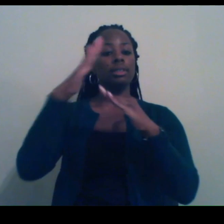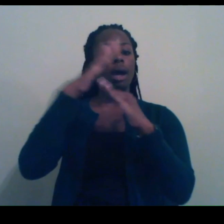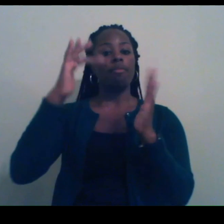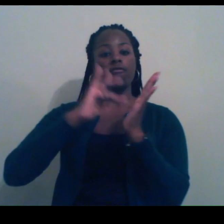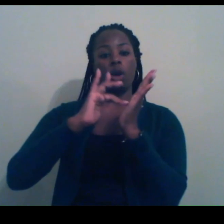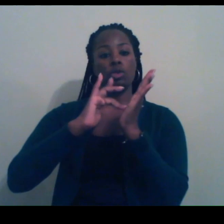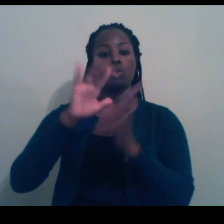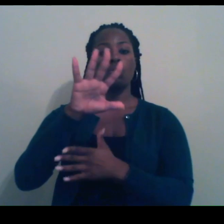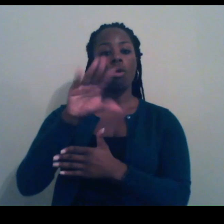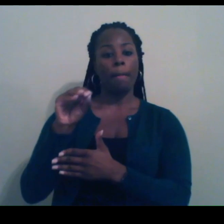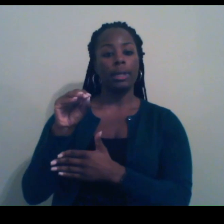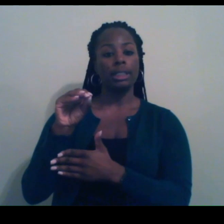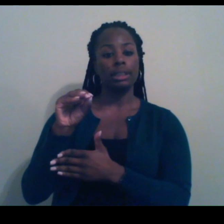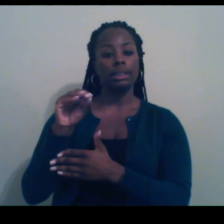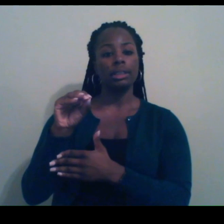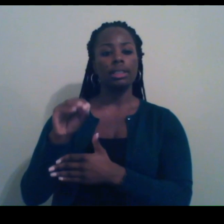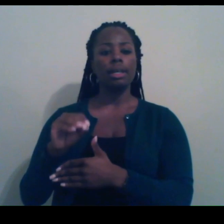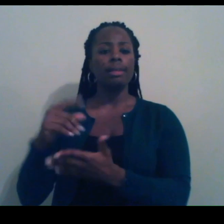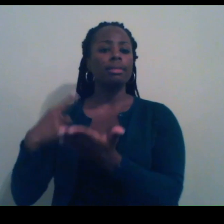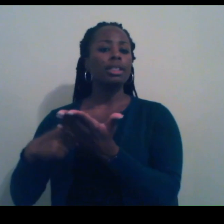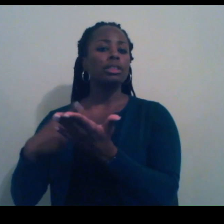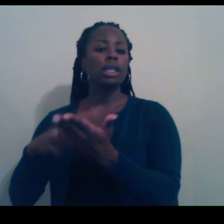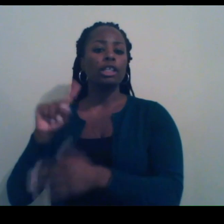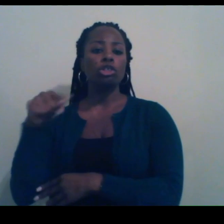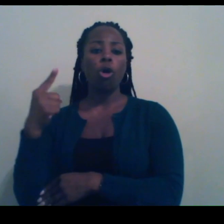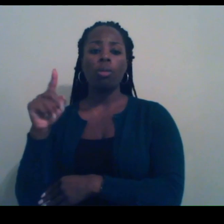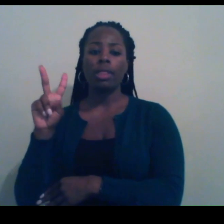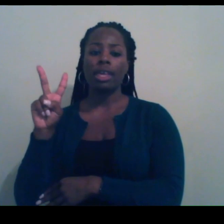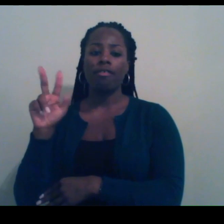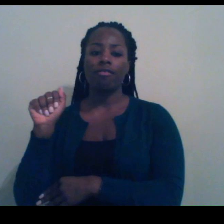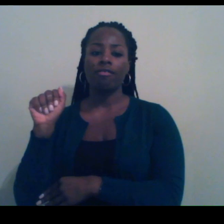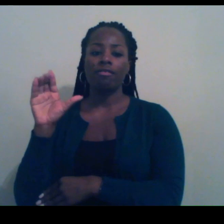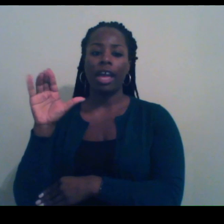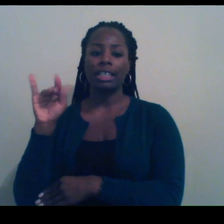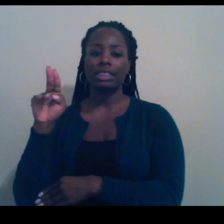just about vaccines which many of the companies are already beginning to work